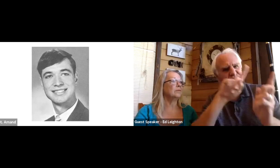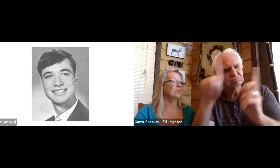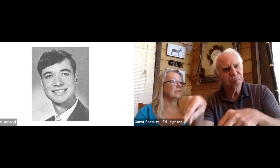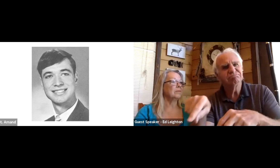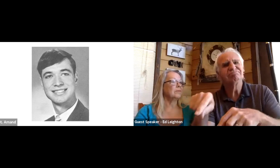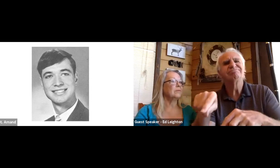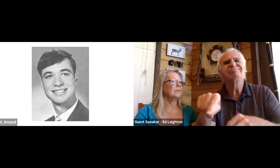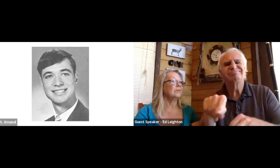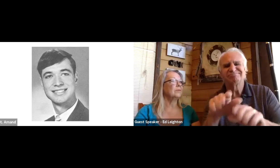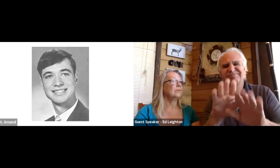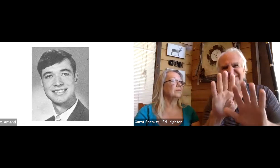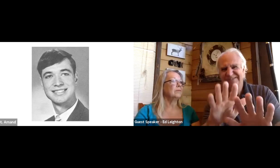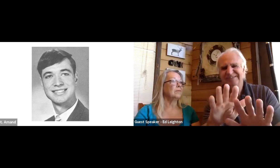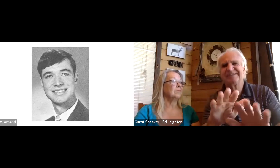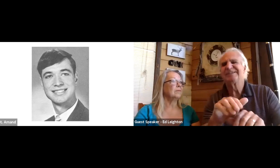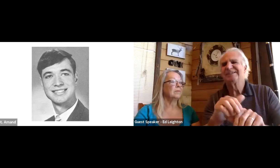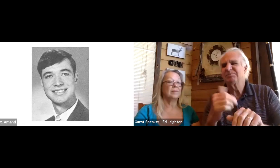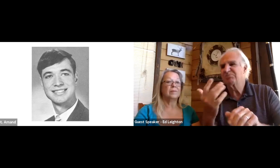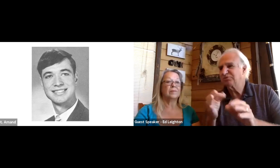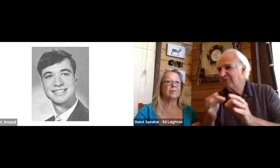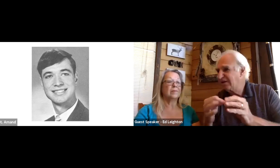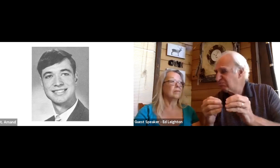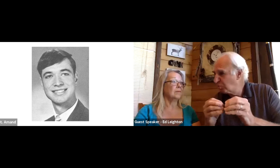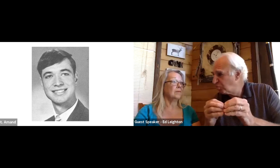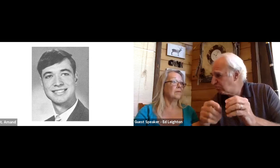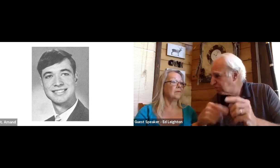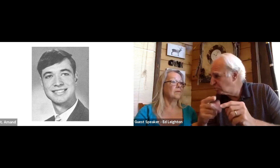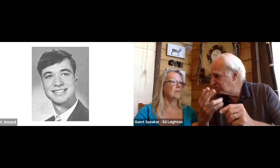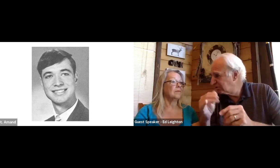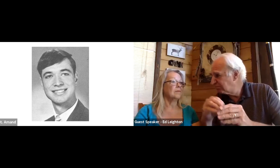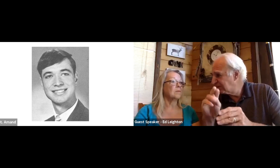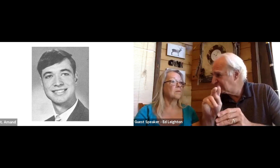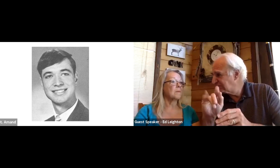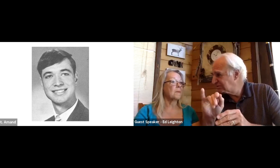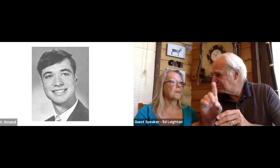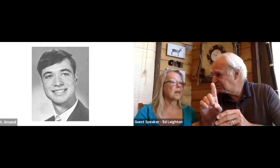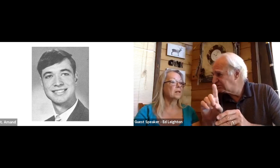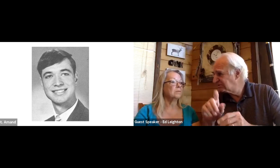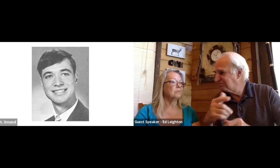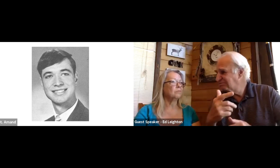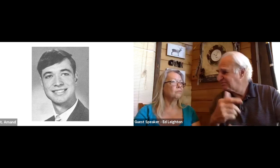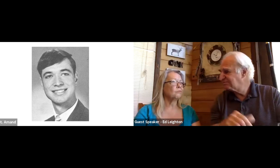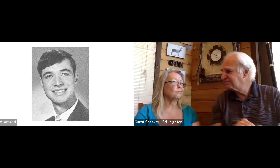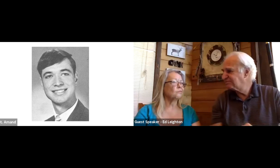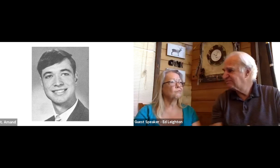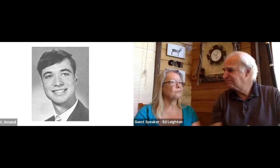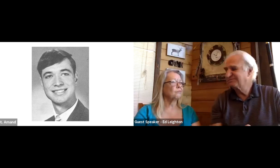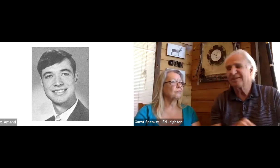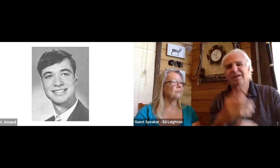the National Technical Institute for the Deaf-- and he decided that he was going to go there. Do you want to explain more about NTID